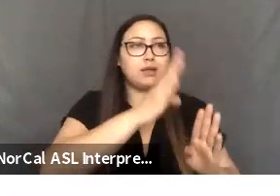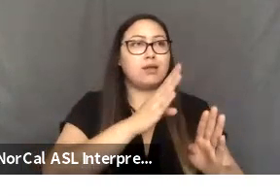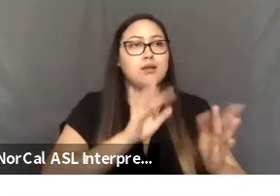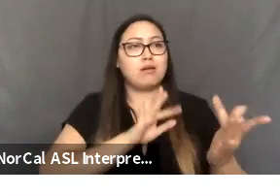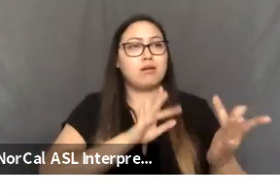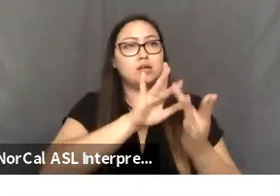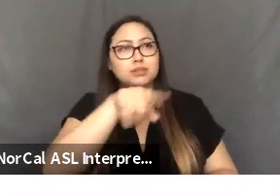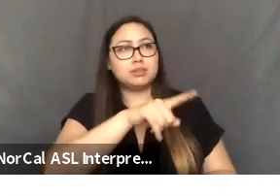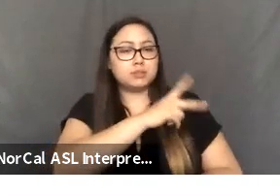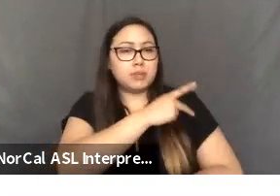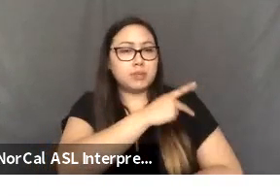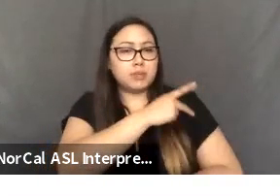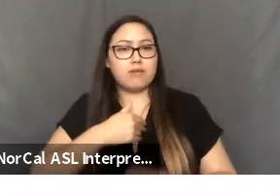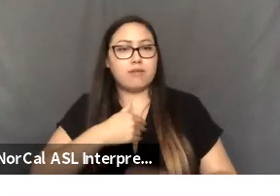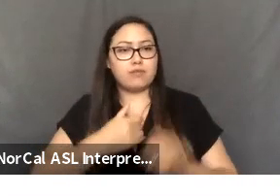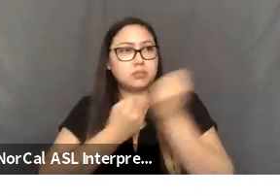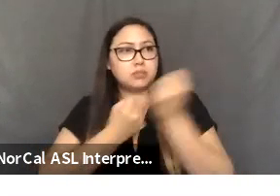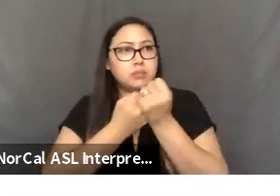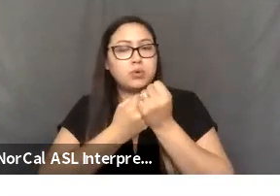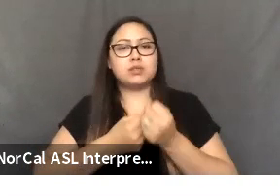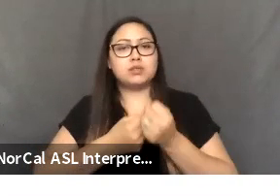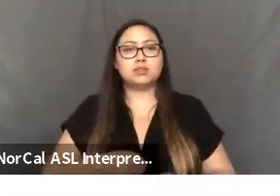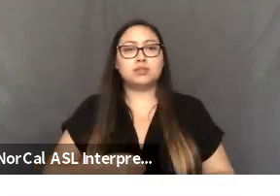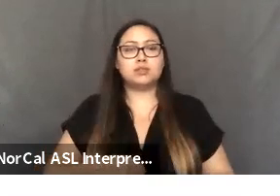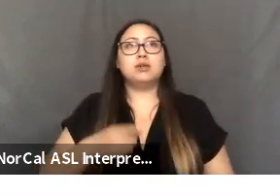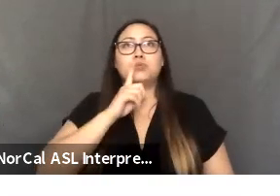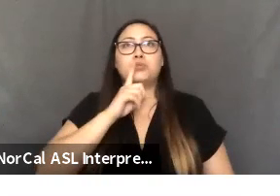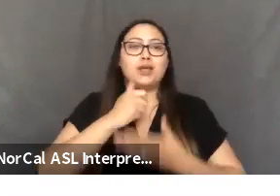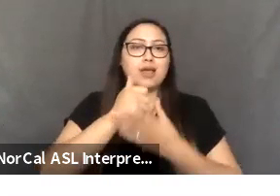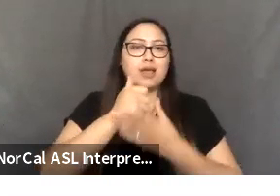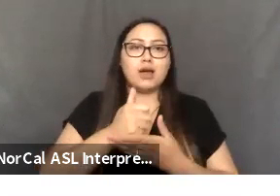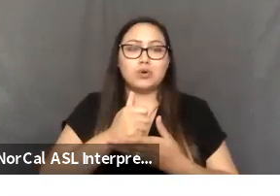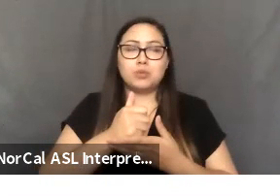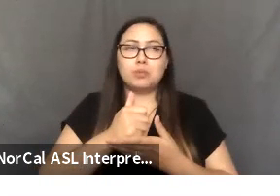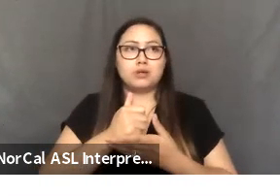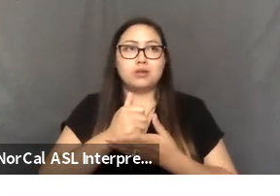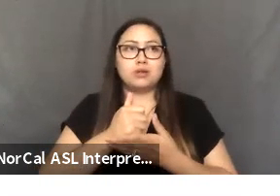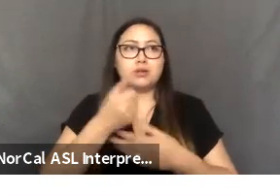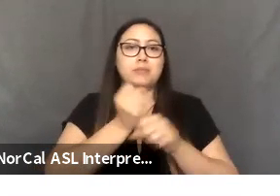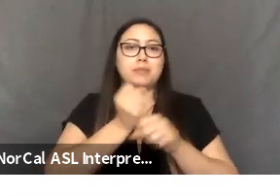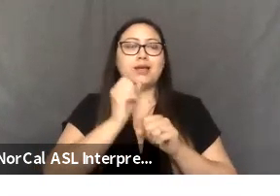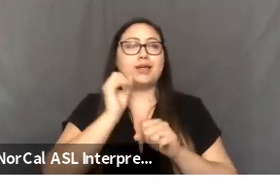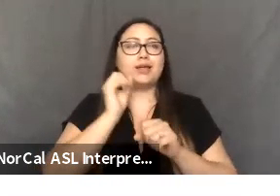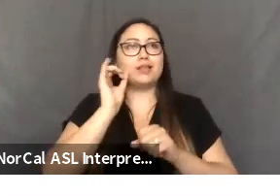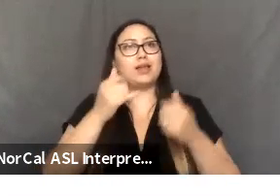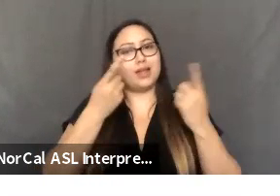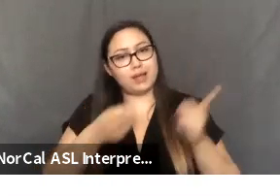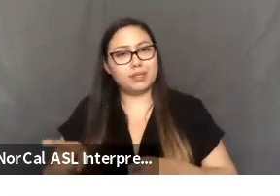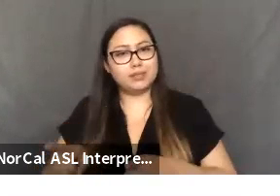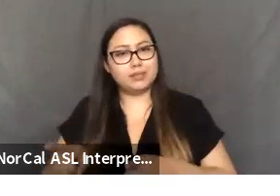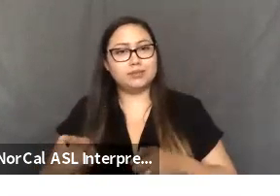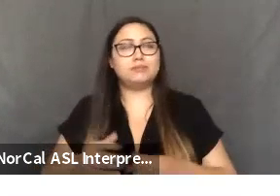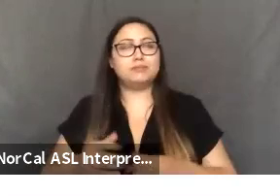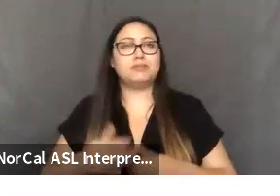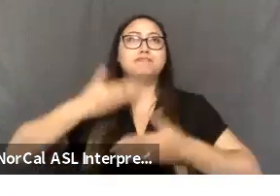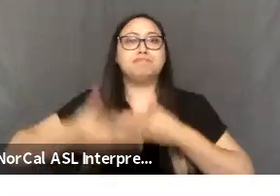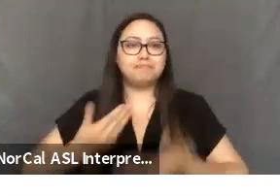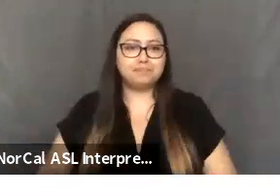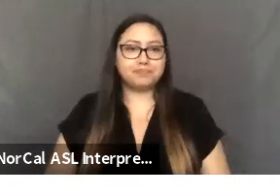buy in from them from the top down really helped facilitate these efforts to move these forward.